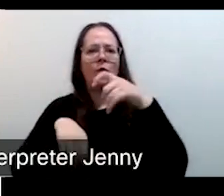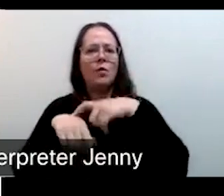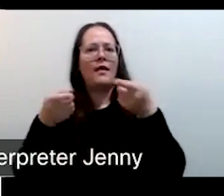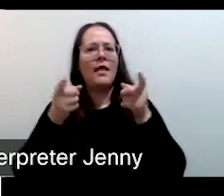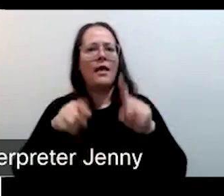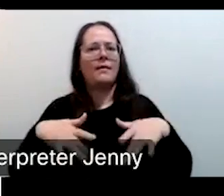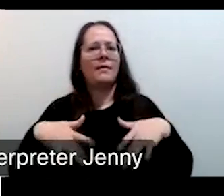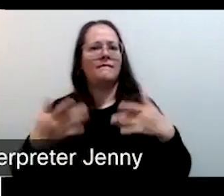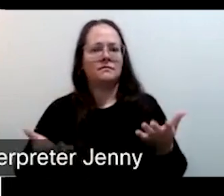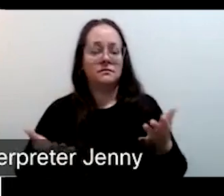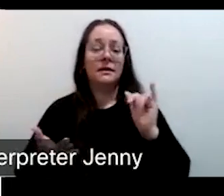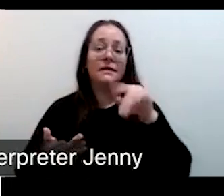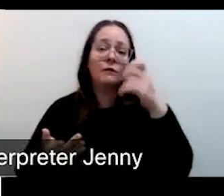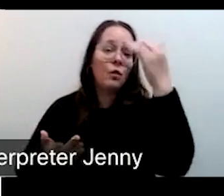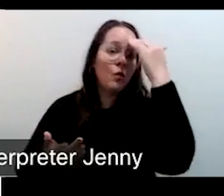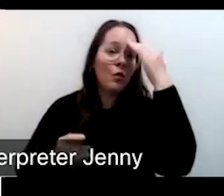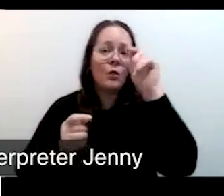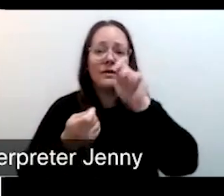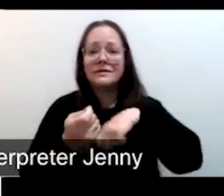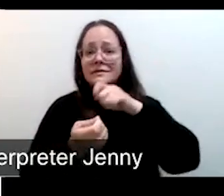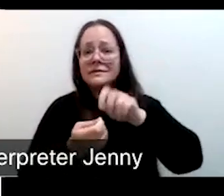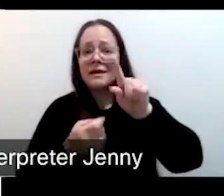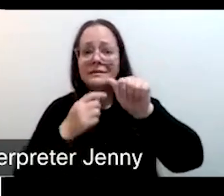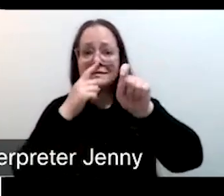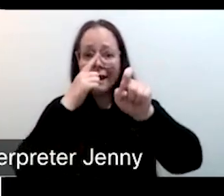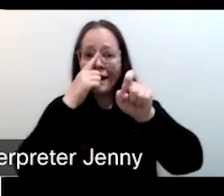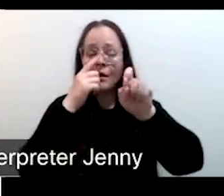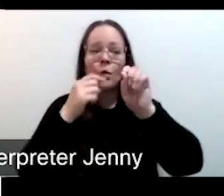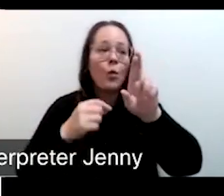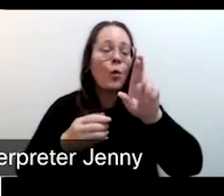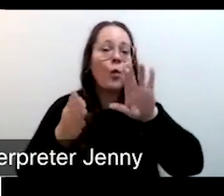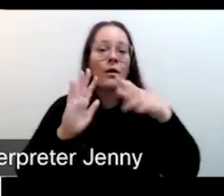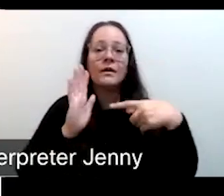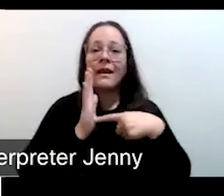If you want to know the exact date of each milestone or deadline this year, check the